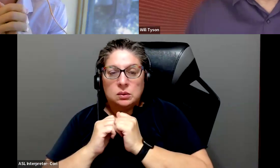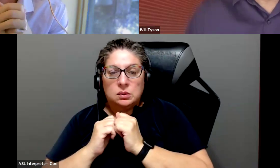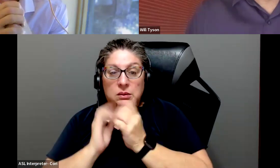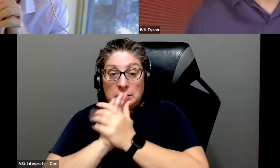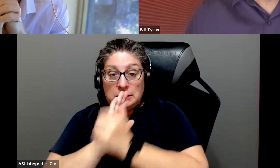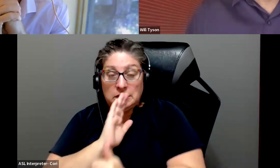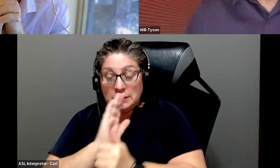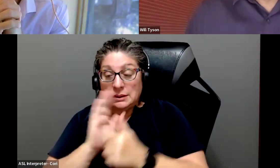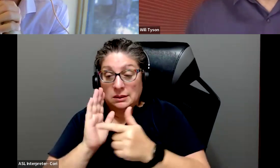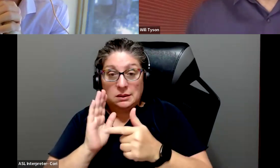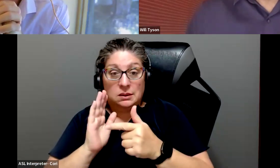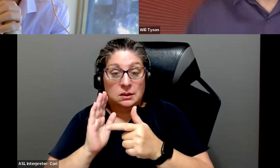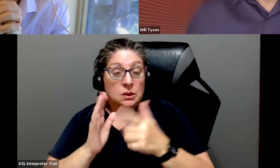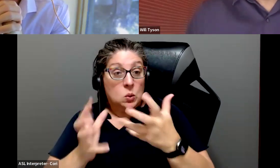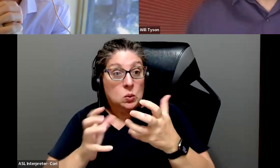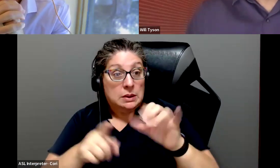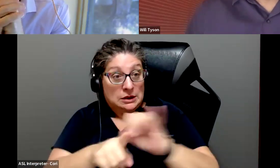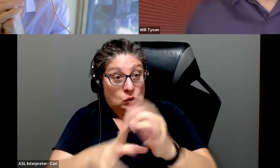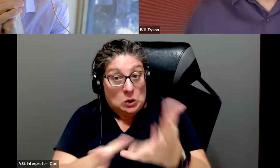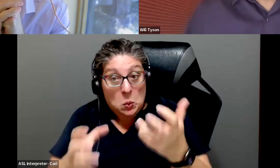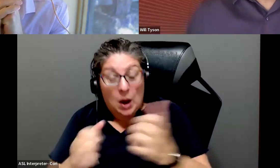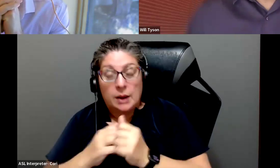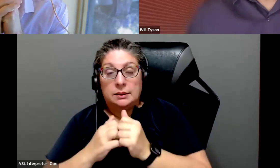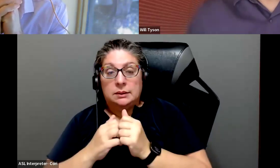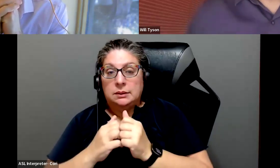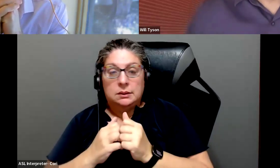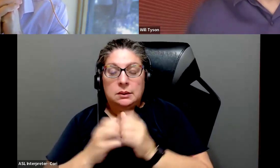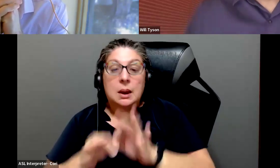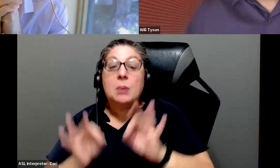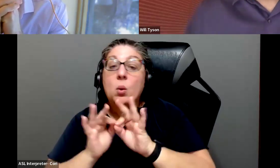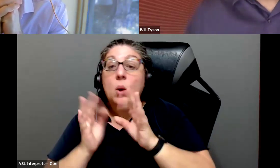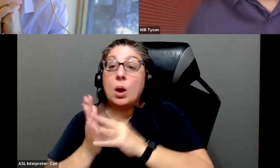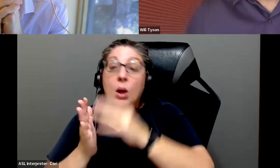are desired in industry. Some of the big takeaways from this book and